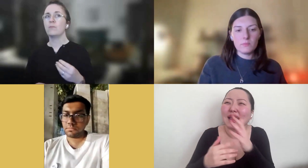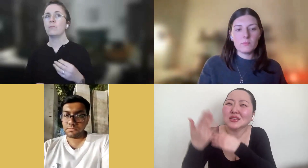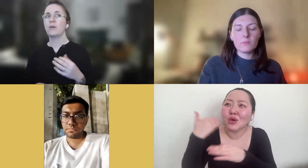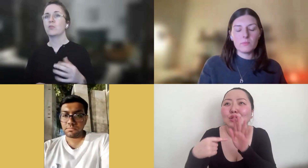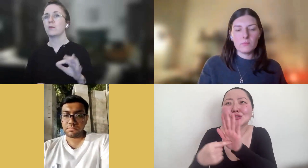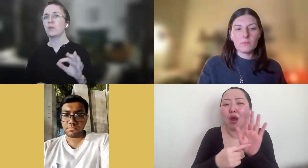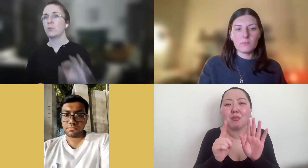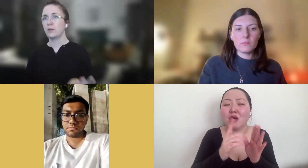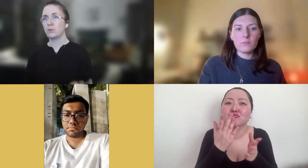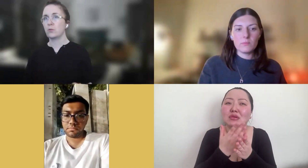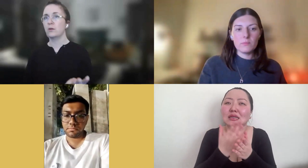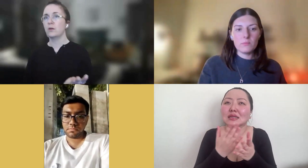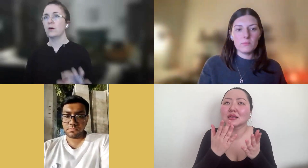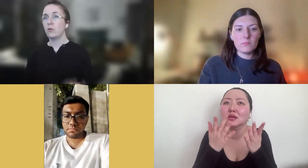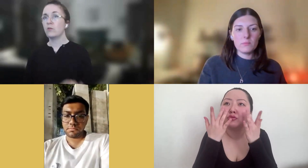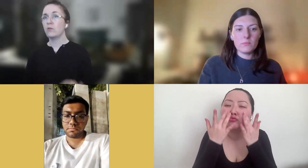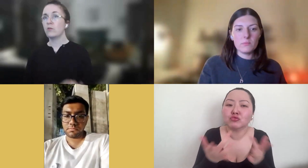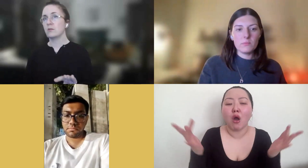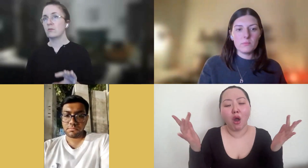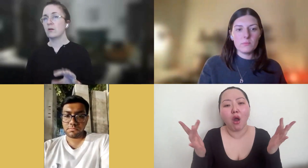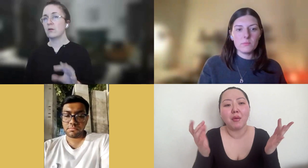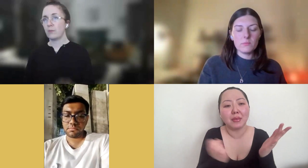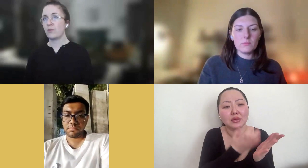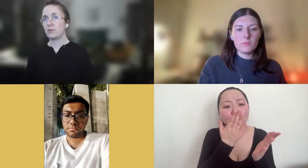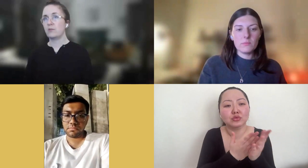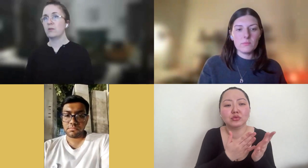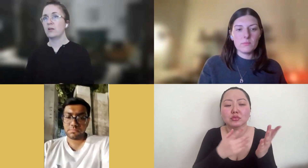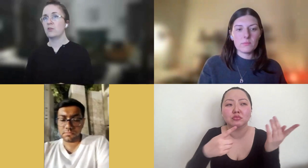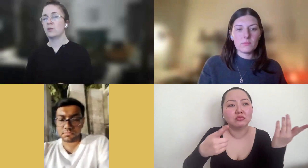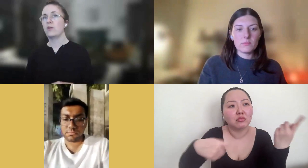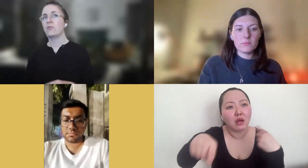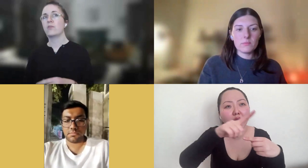want to make sure the political origins are represented in interesting ways.